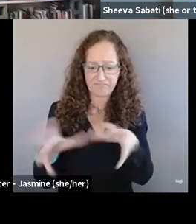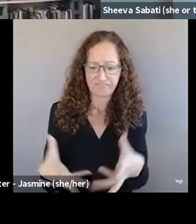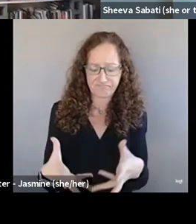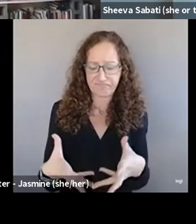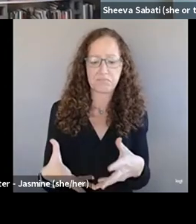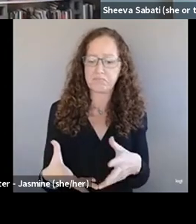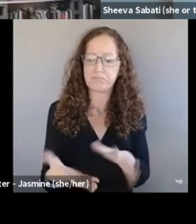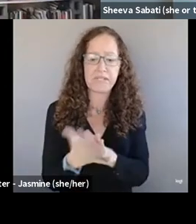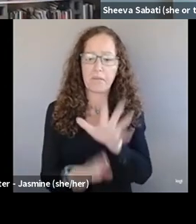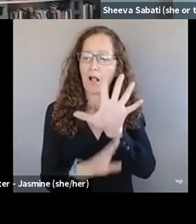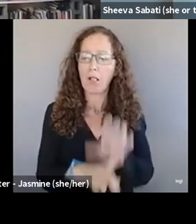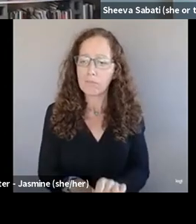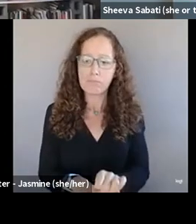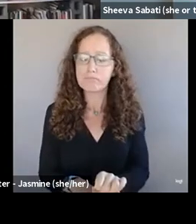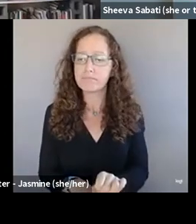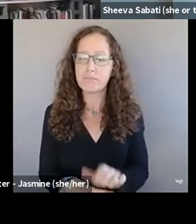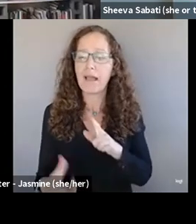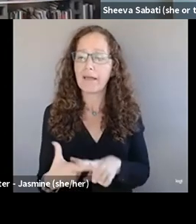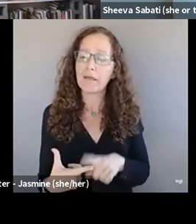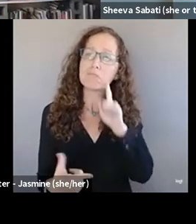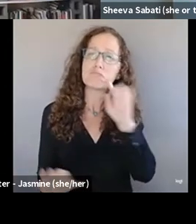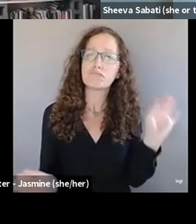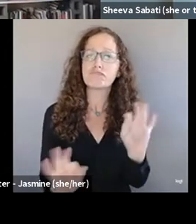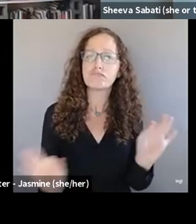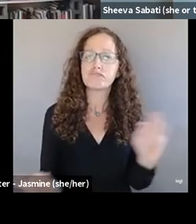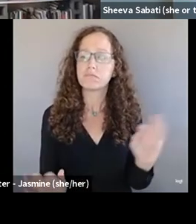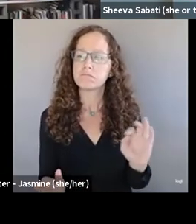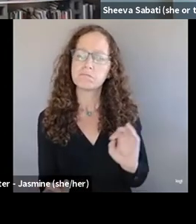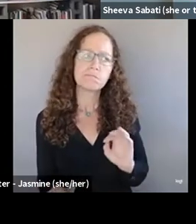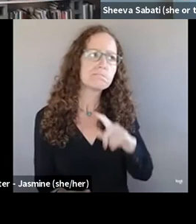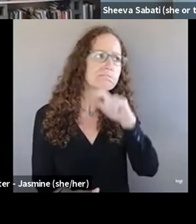that thing. And so your love letter and all that she said